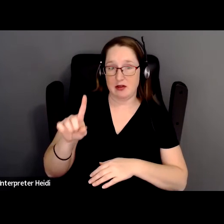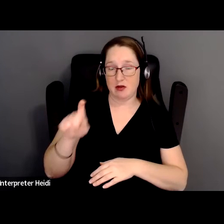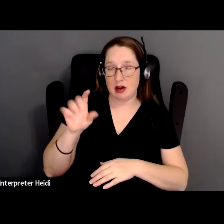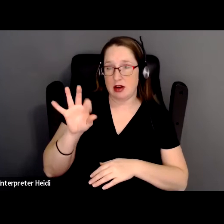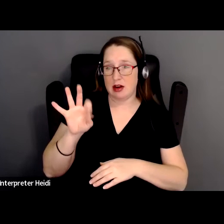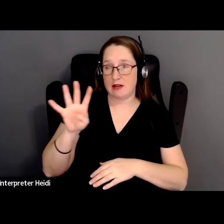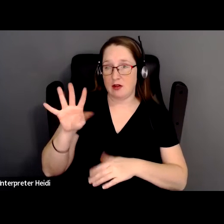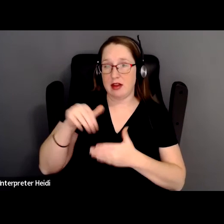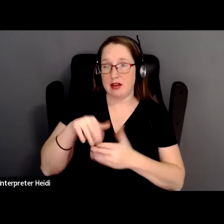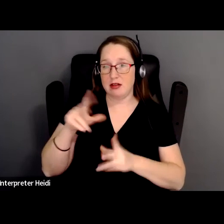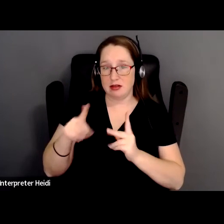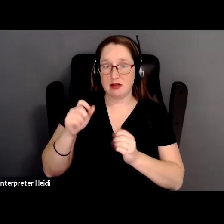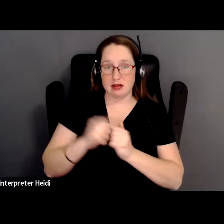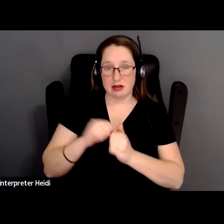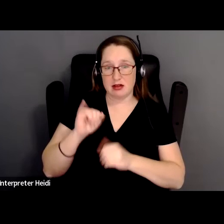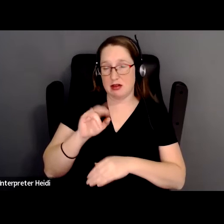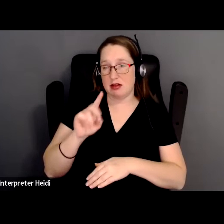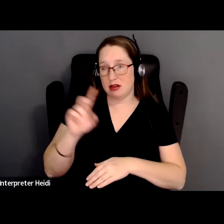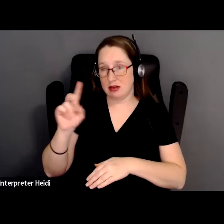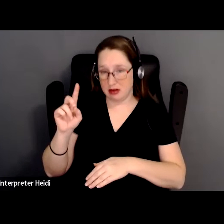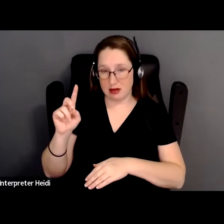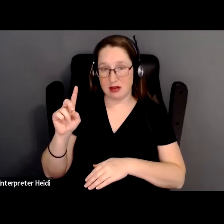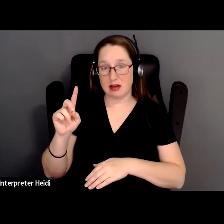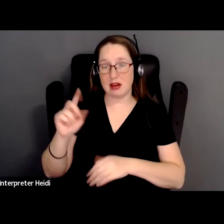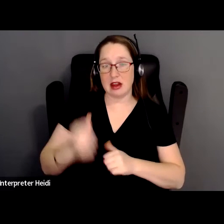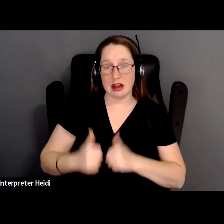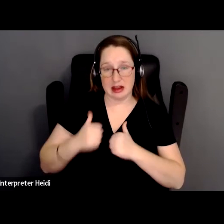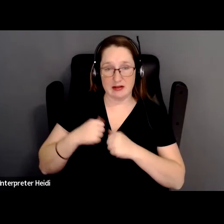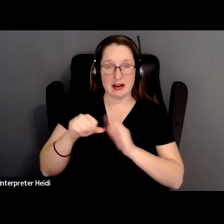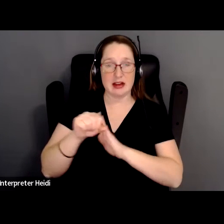people with intellectual or developmental disabilities lived in state run institutions.